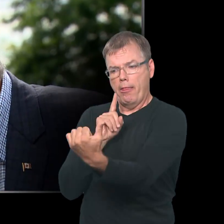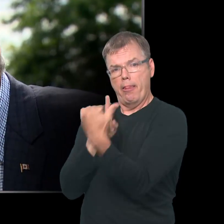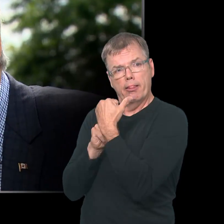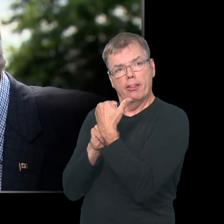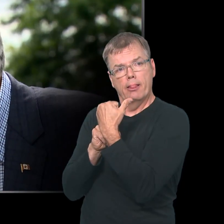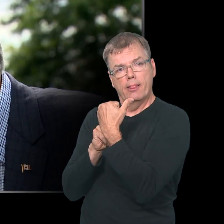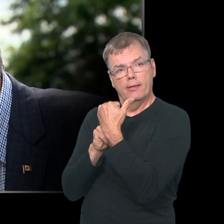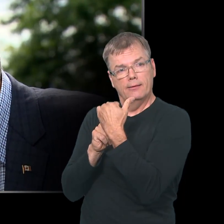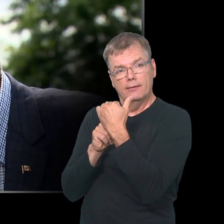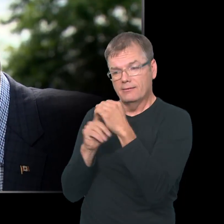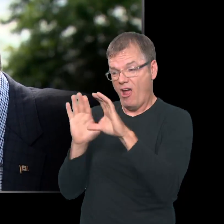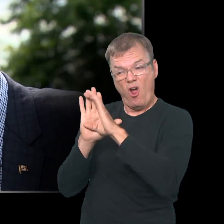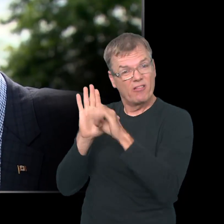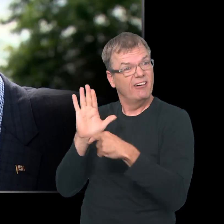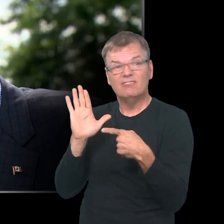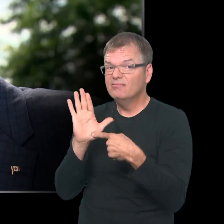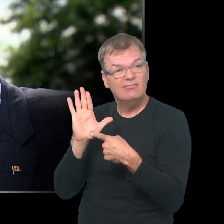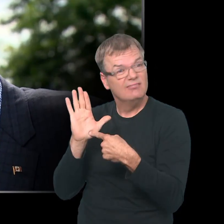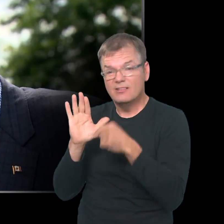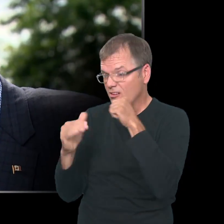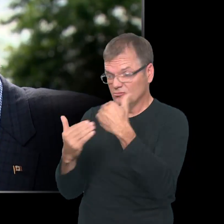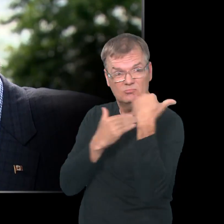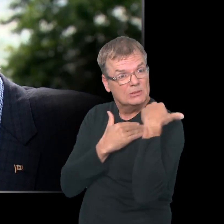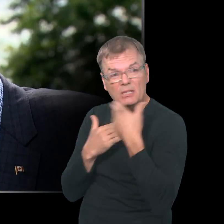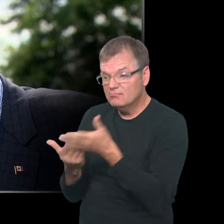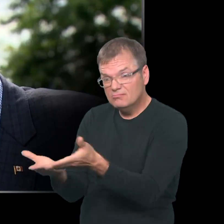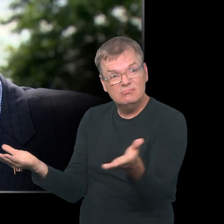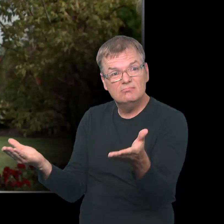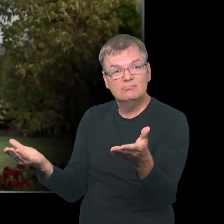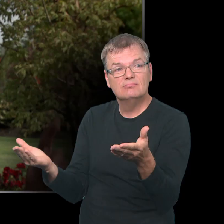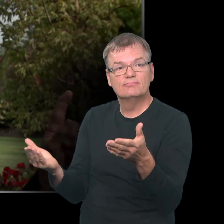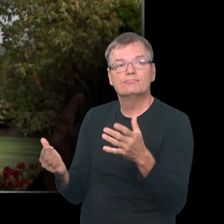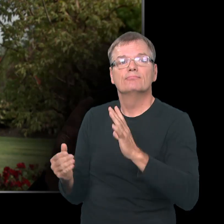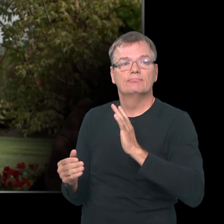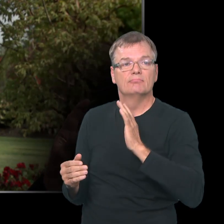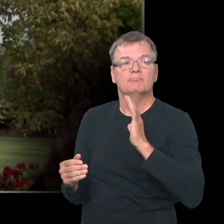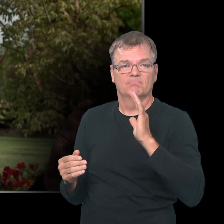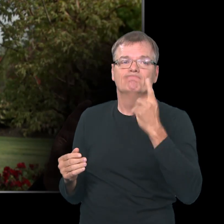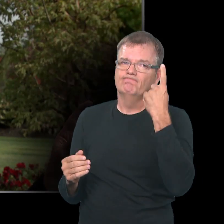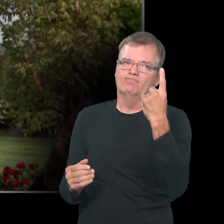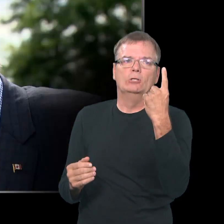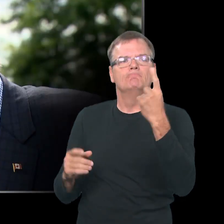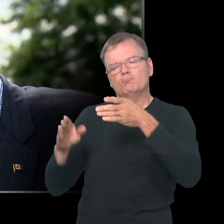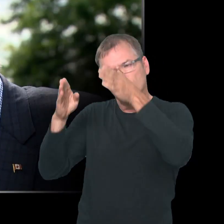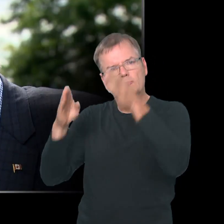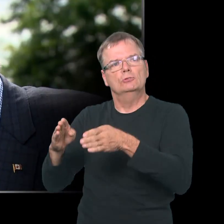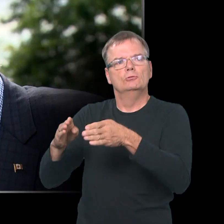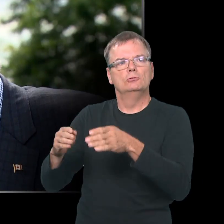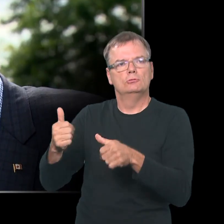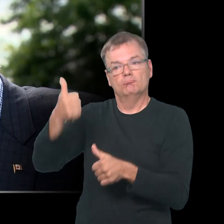There's no person on my staff that I believe deceived me, or acted unethically, or irresponsibly. They were--